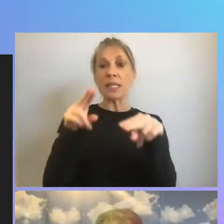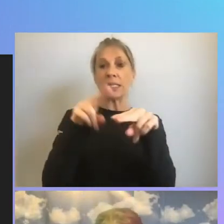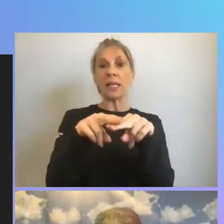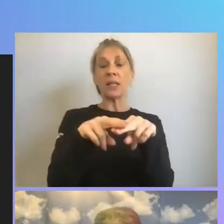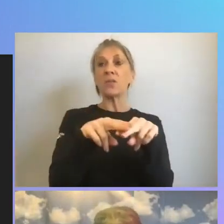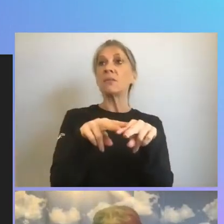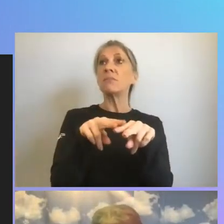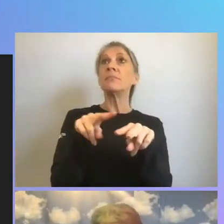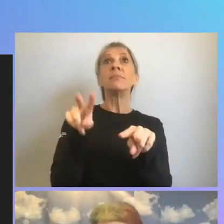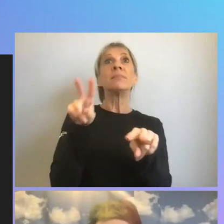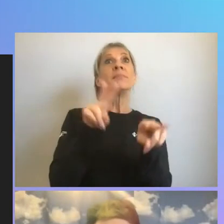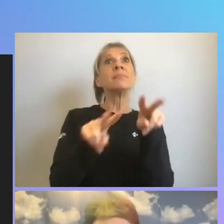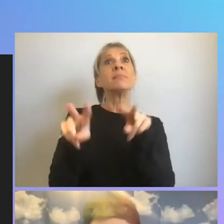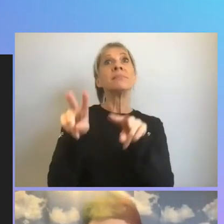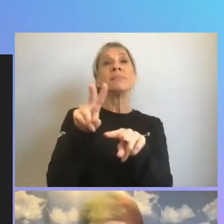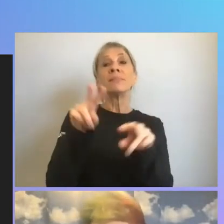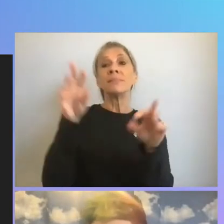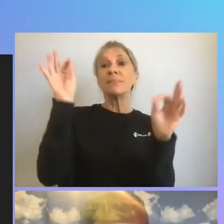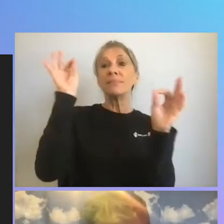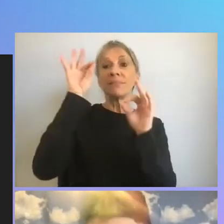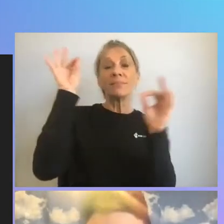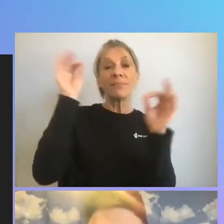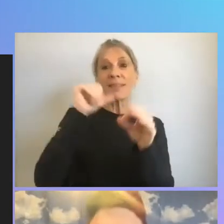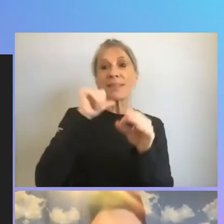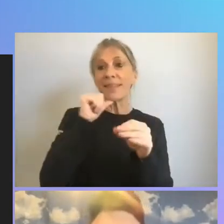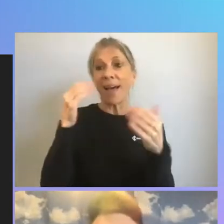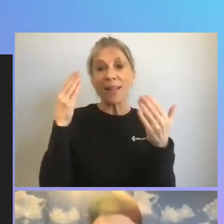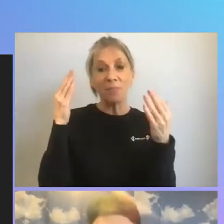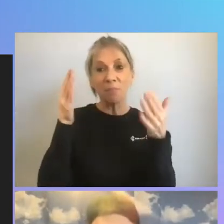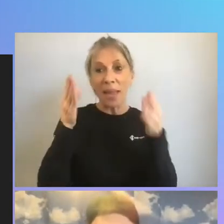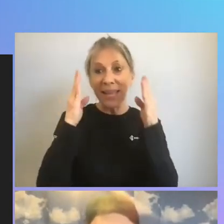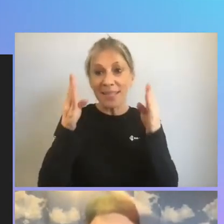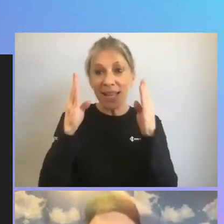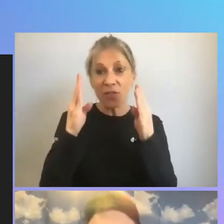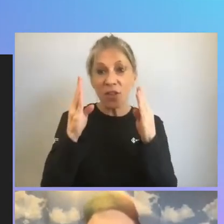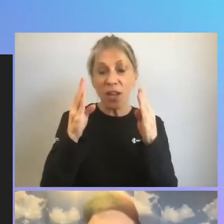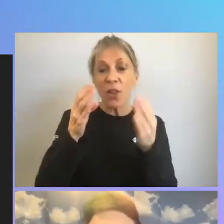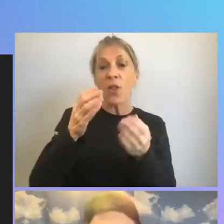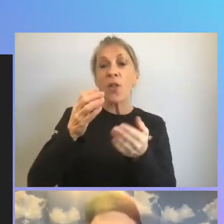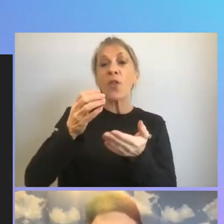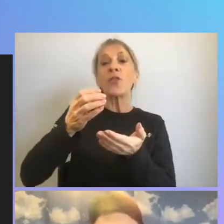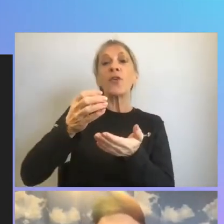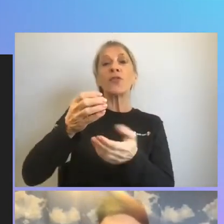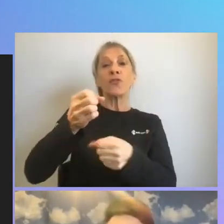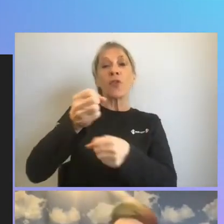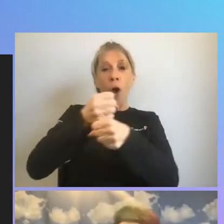like he's not really there. There's a cup of coffee on the